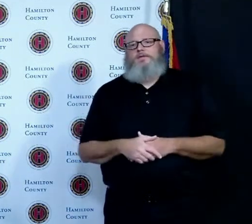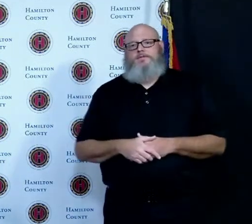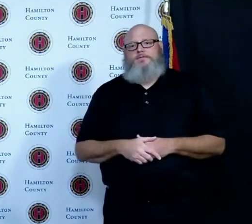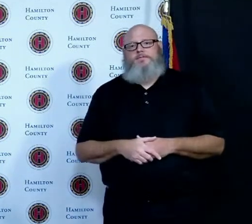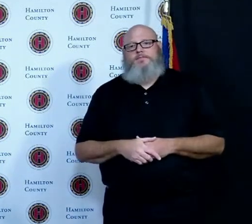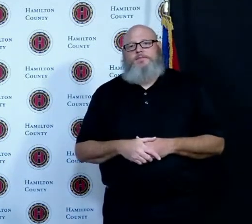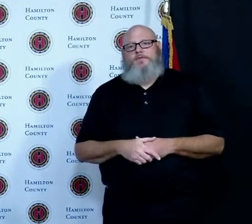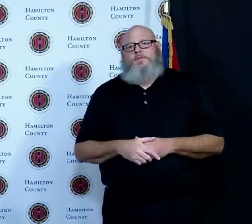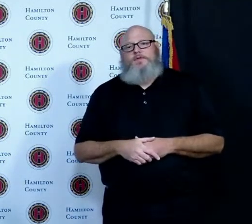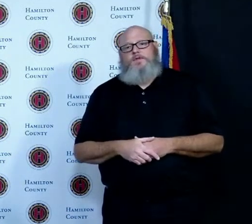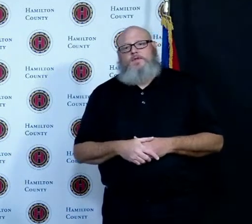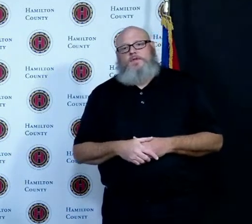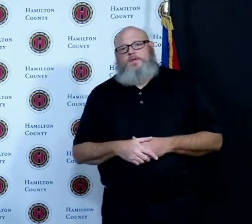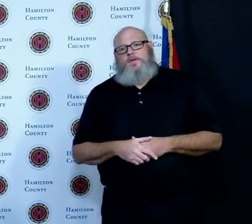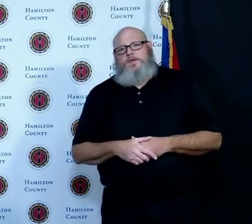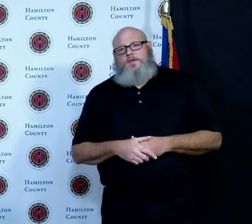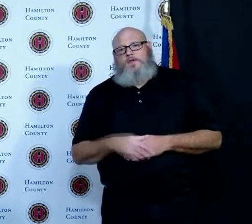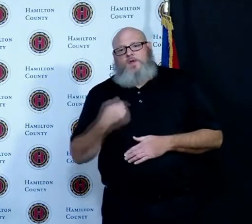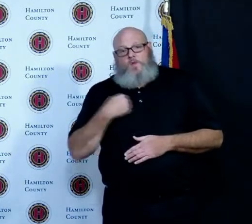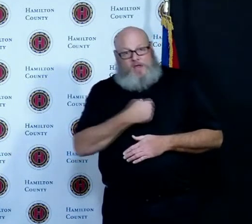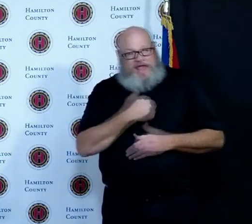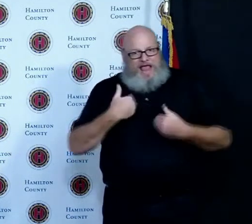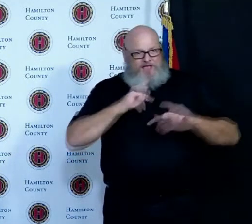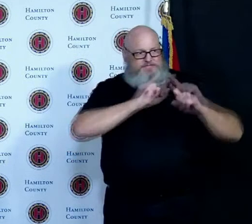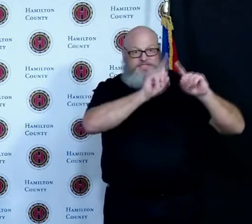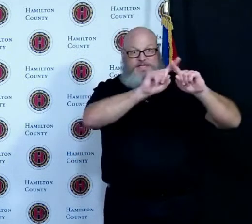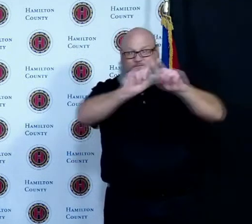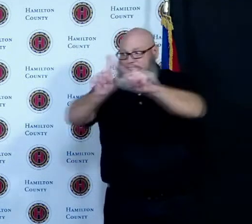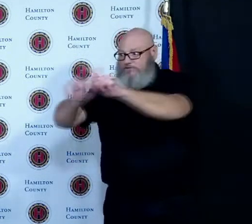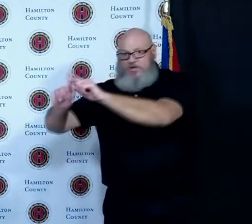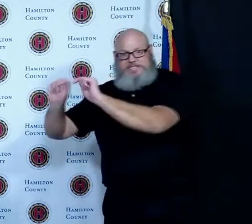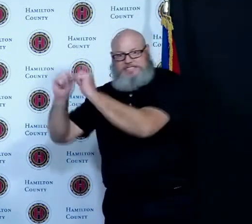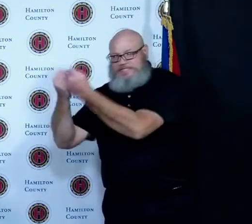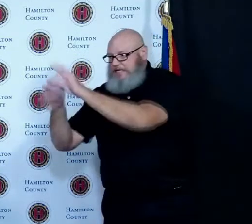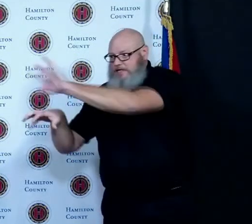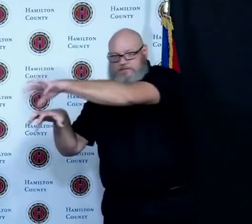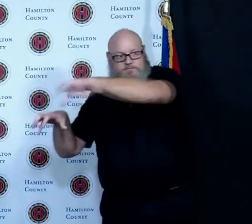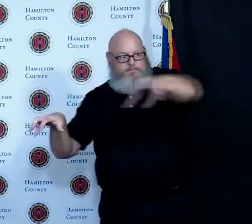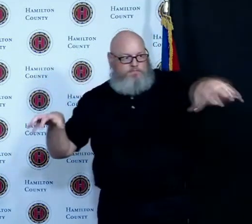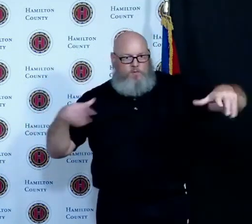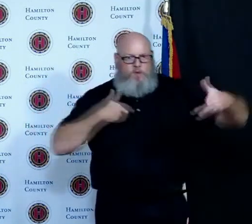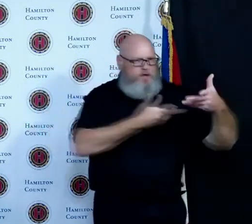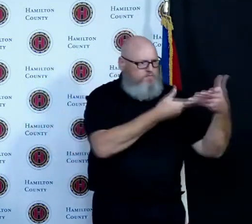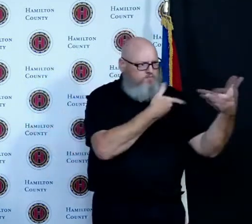to make sure that we have created equal access to all groups within the county there are many many